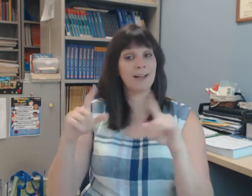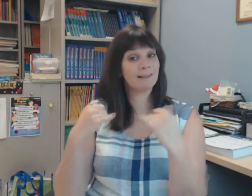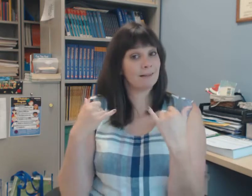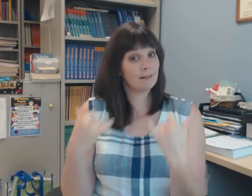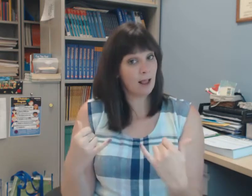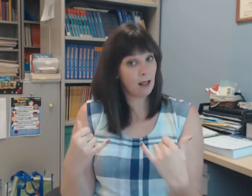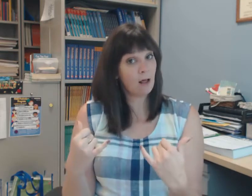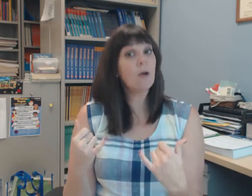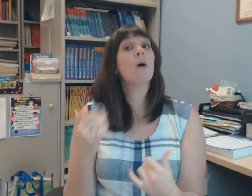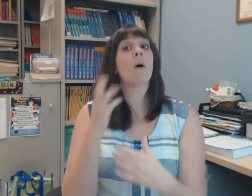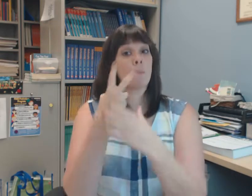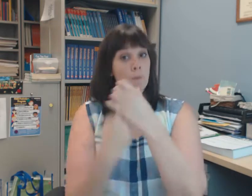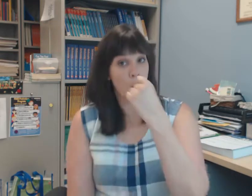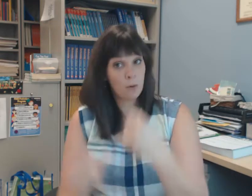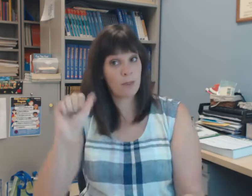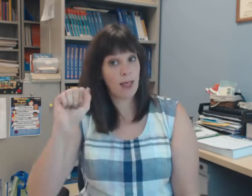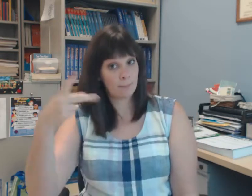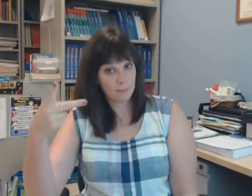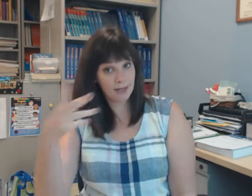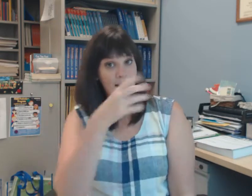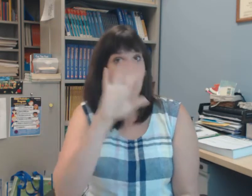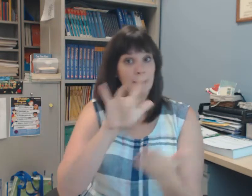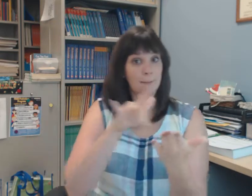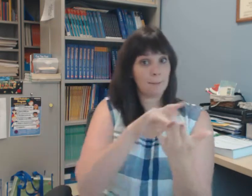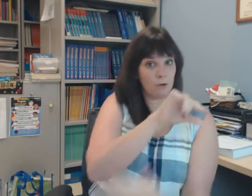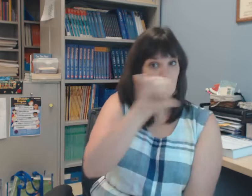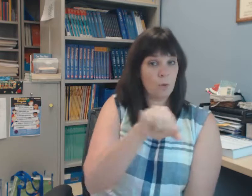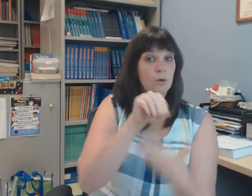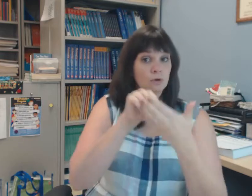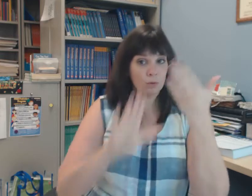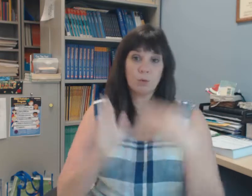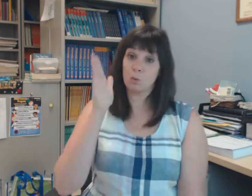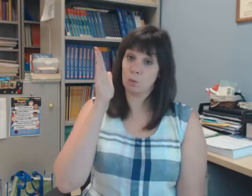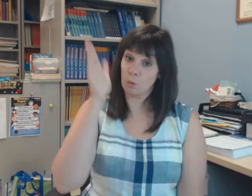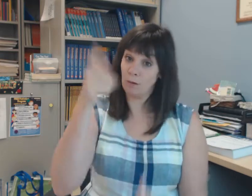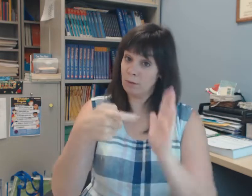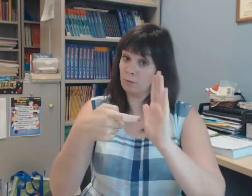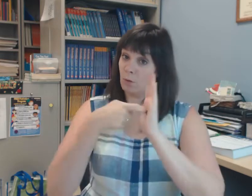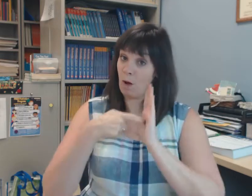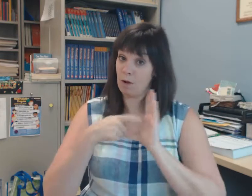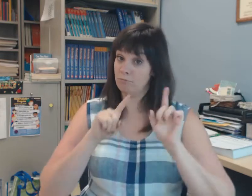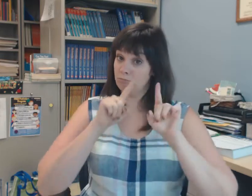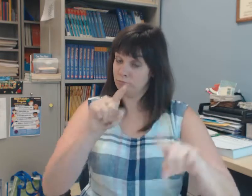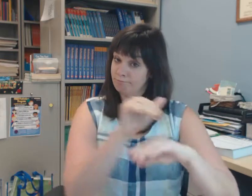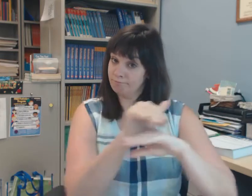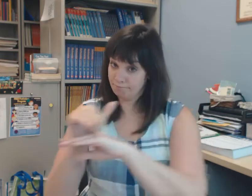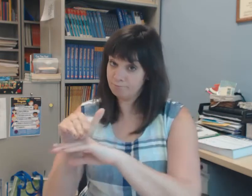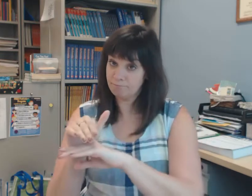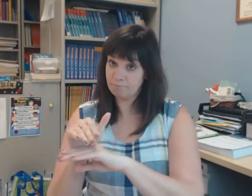but now AP and Midquarter students will both be required to attend tutoring nightly.